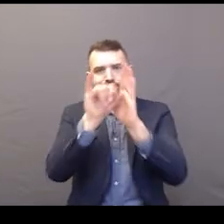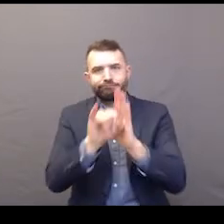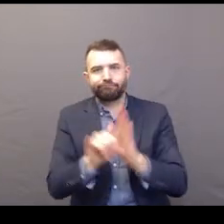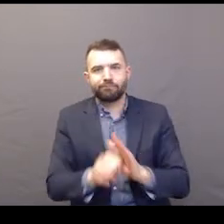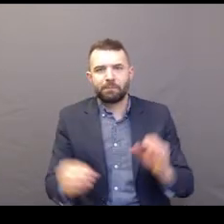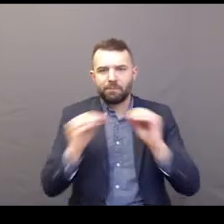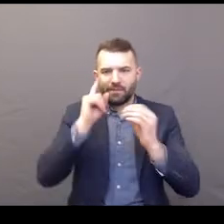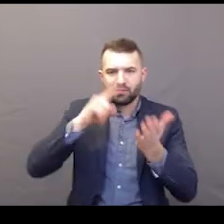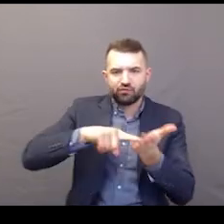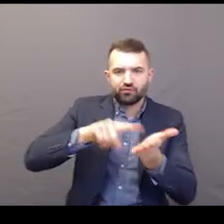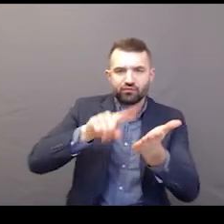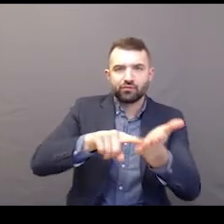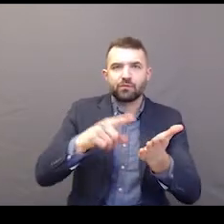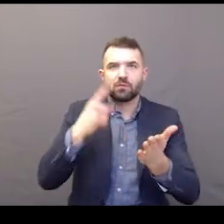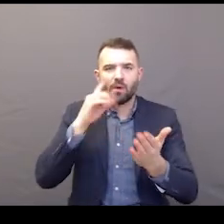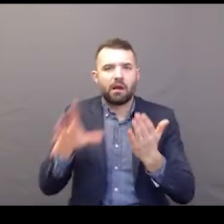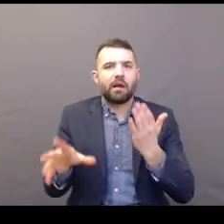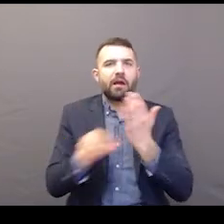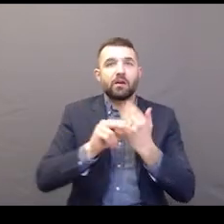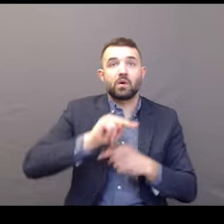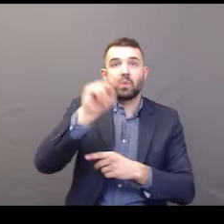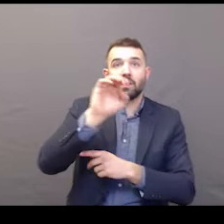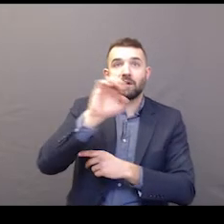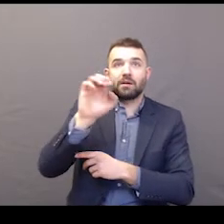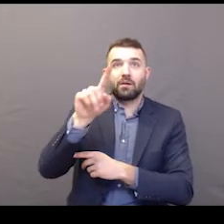station at NE 145th Street and 25th Avenue NE.